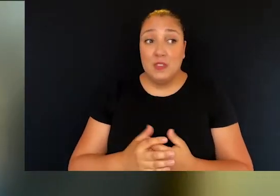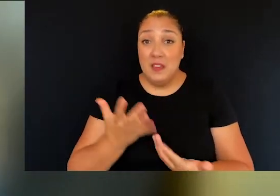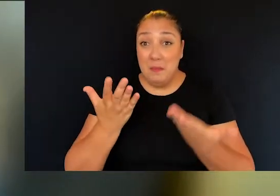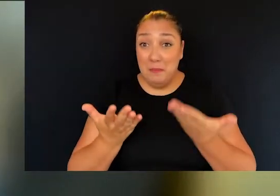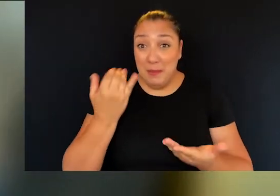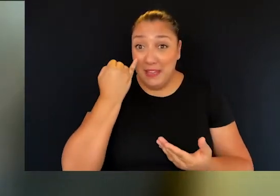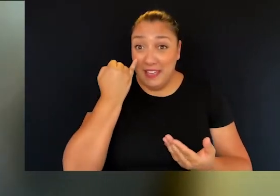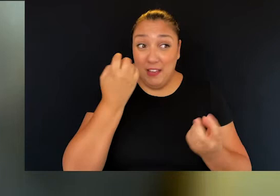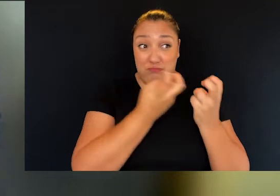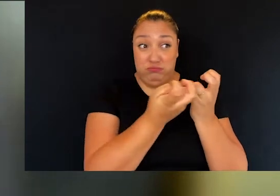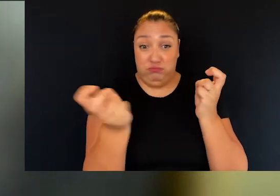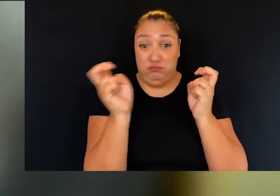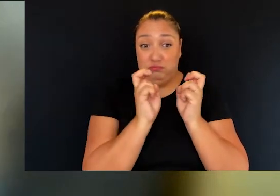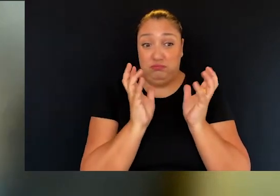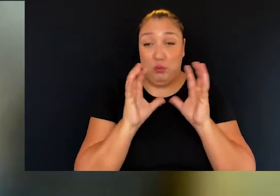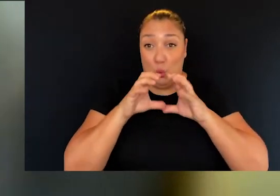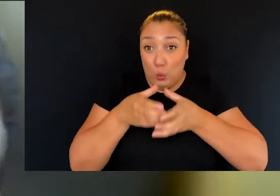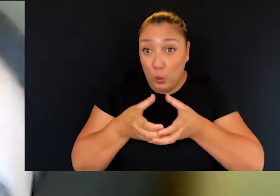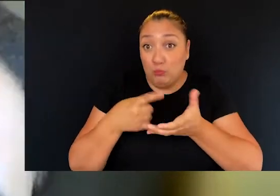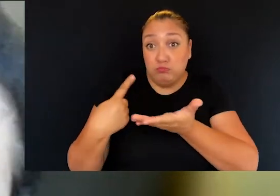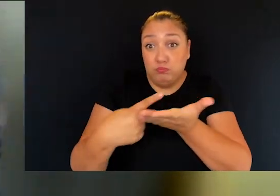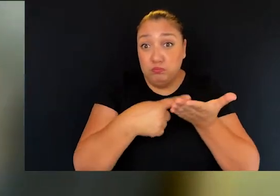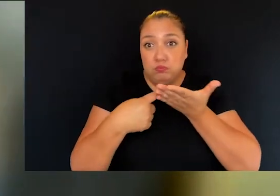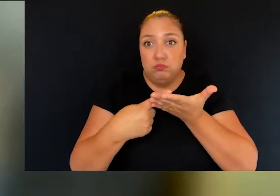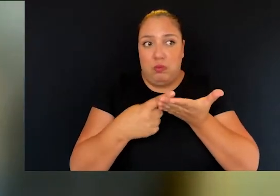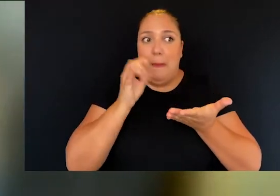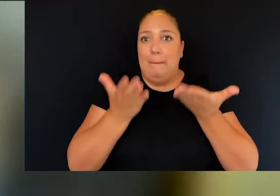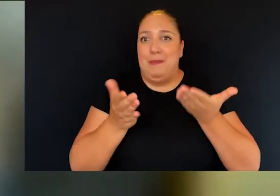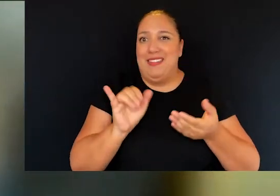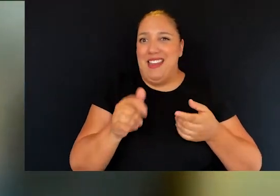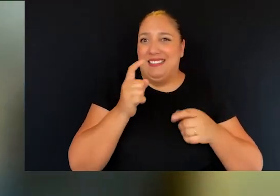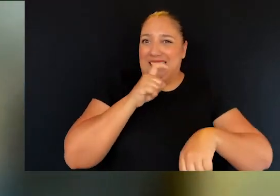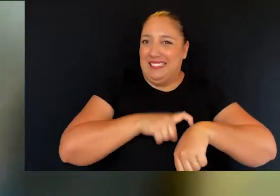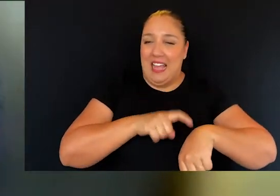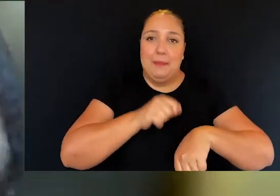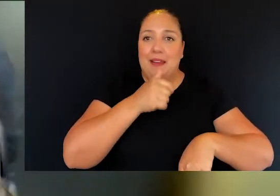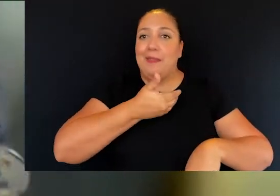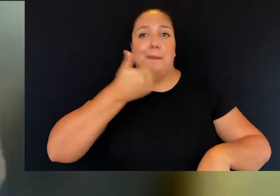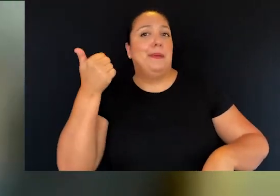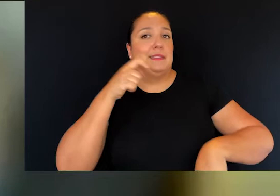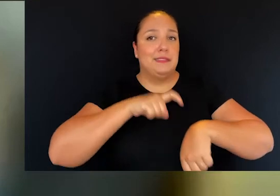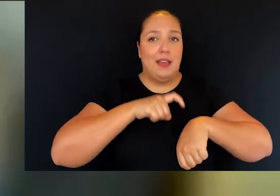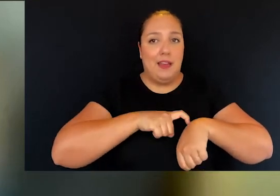Depending on where you are, whether it's work or at a party that is not your party, you know?